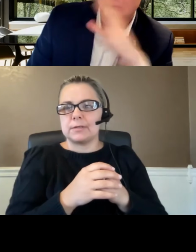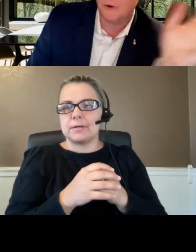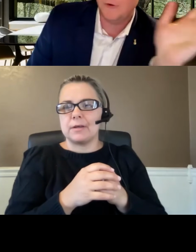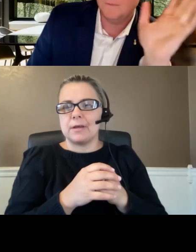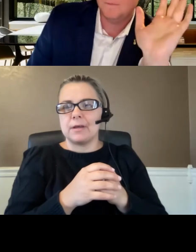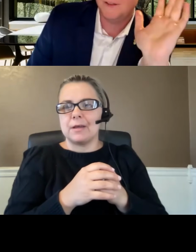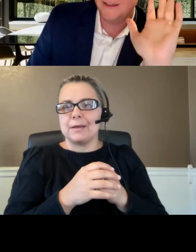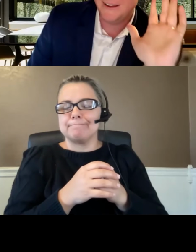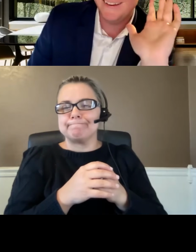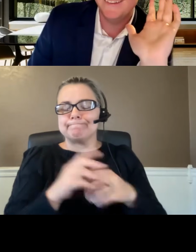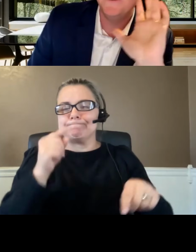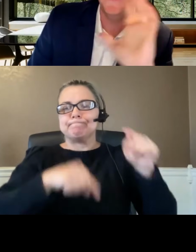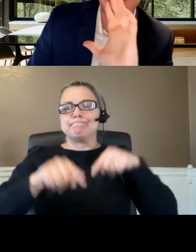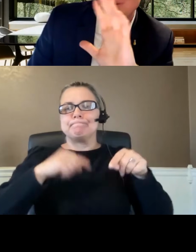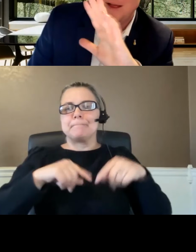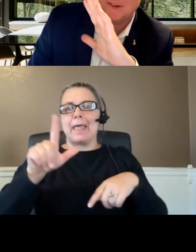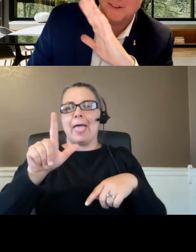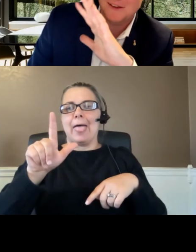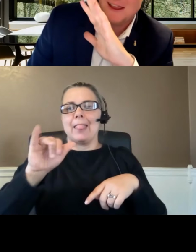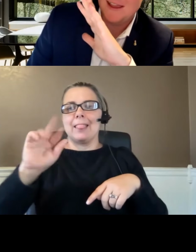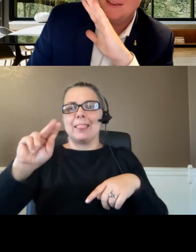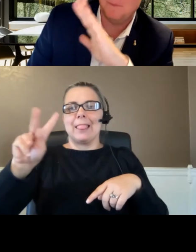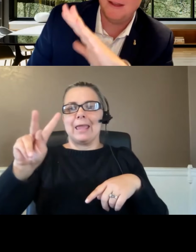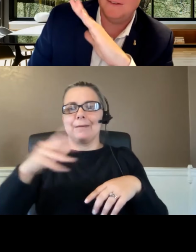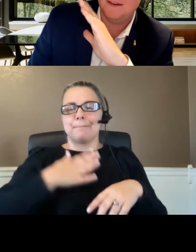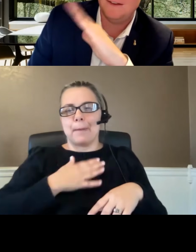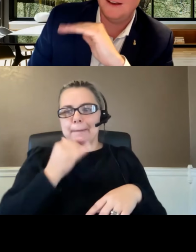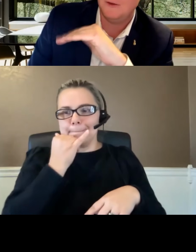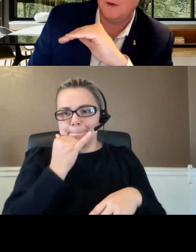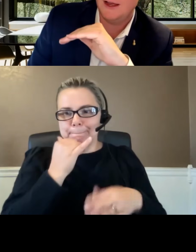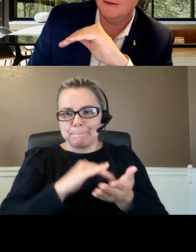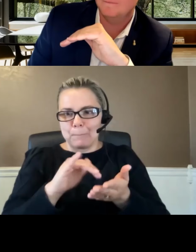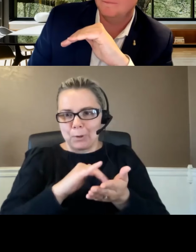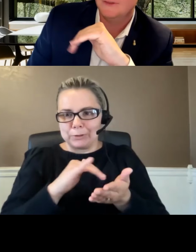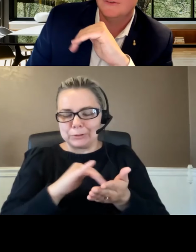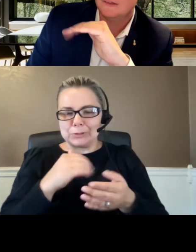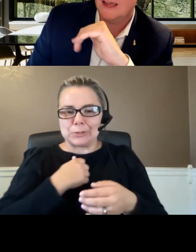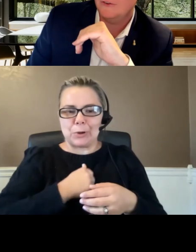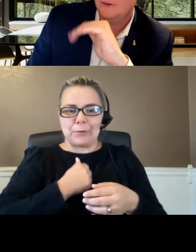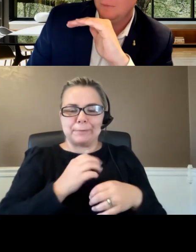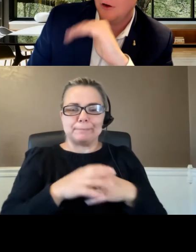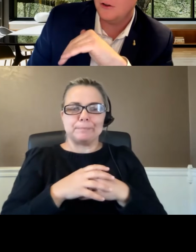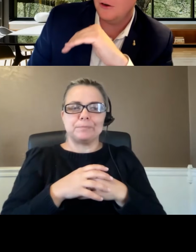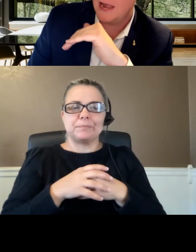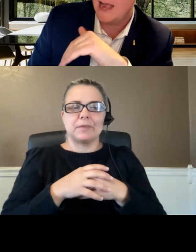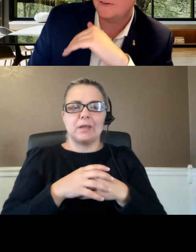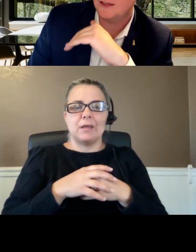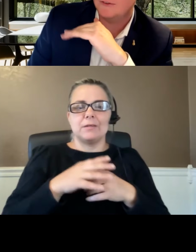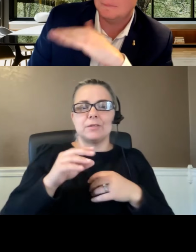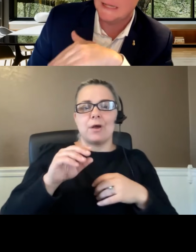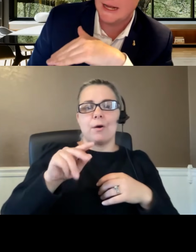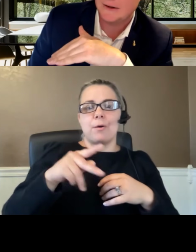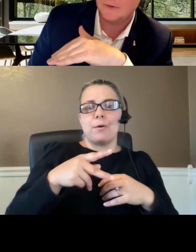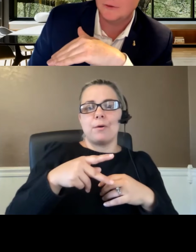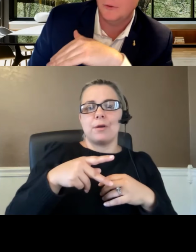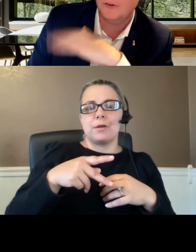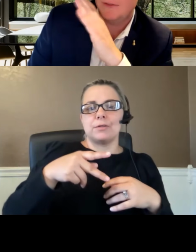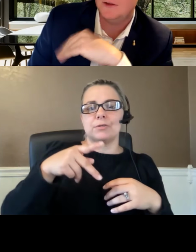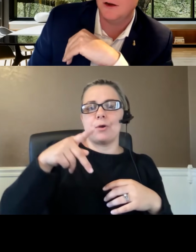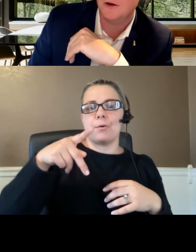start over. The link to this, apologies, is bit.ly/procureaccessblocks or scan the QR